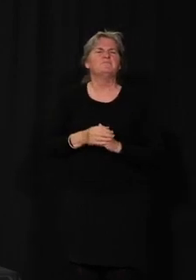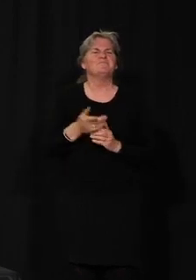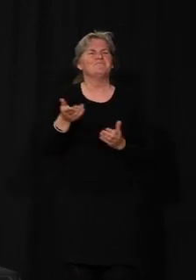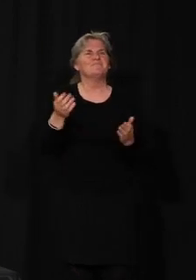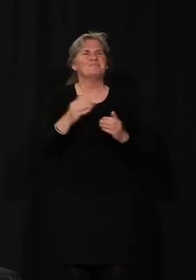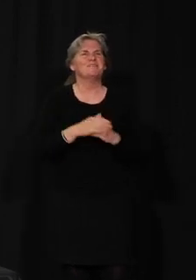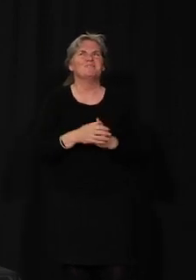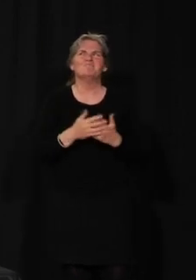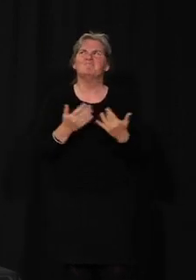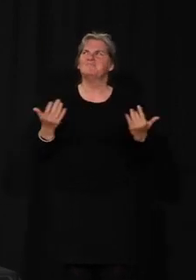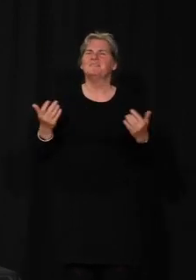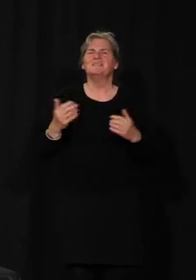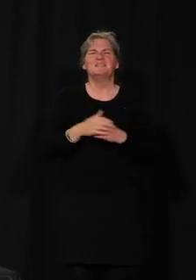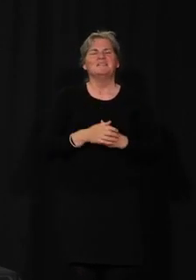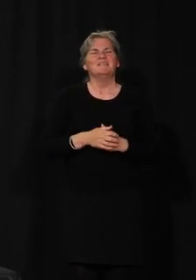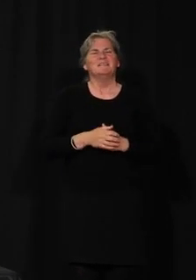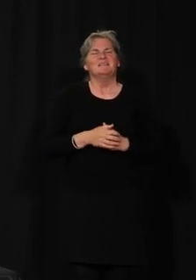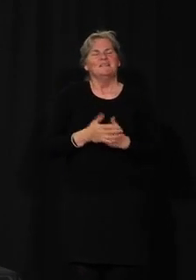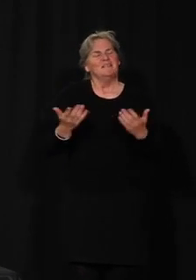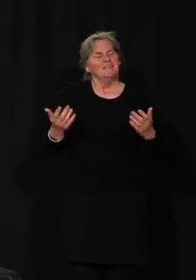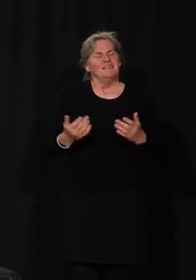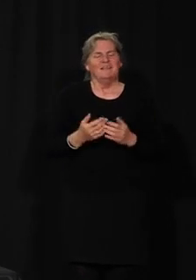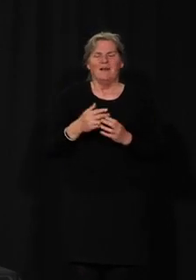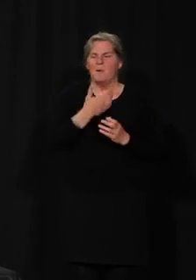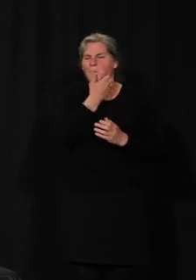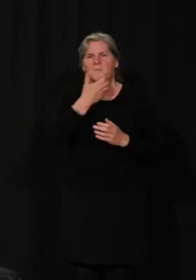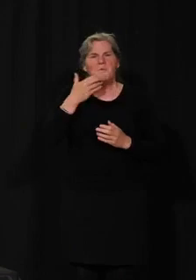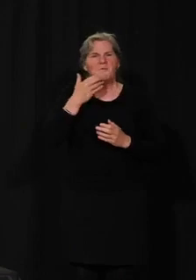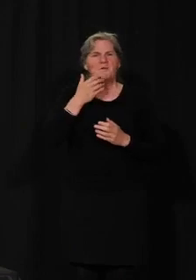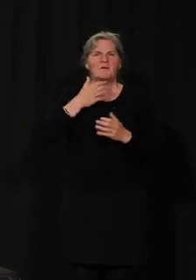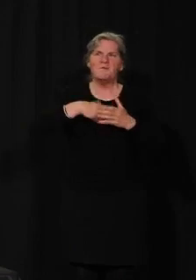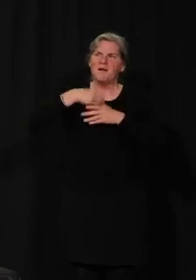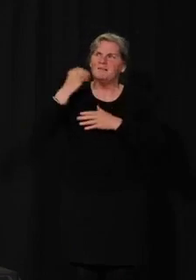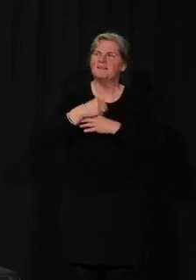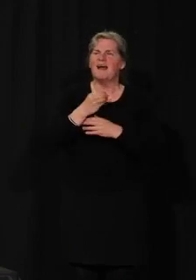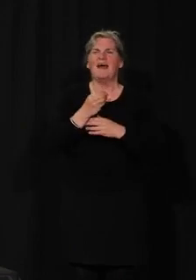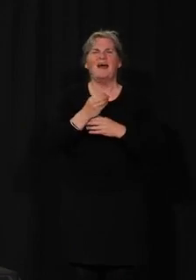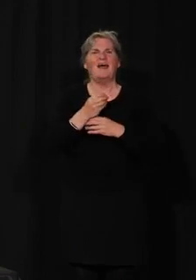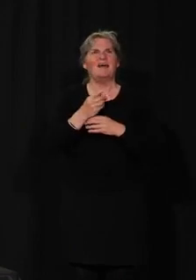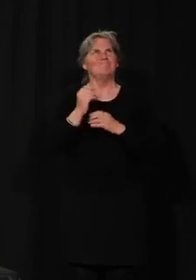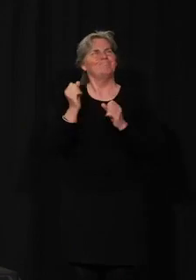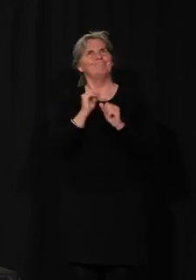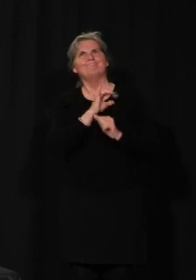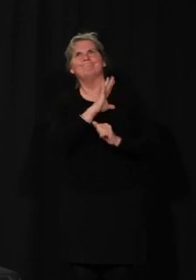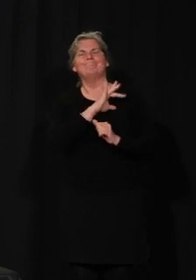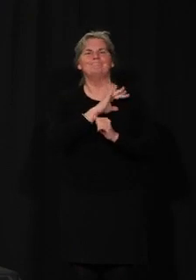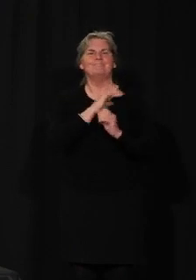weather marks the start of campg season, form anymore it is a tie when major projects in